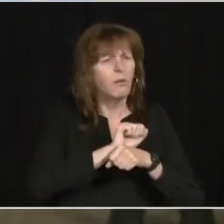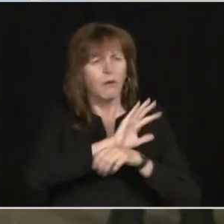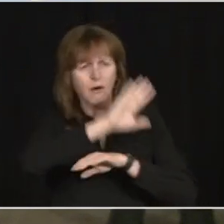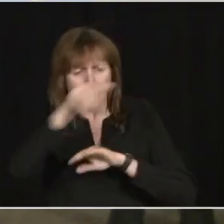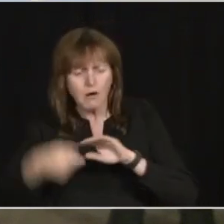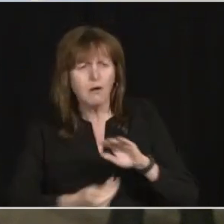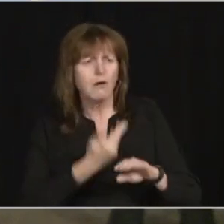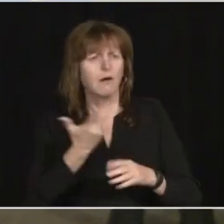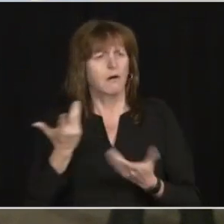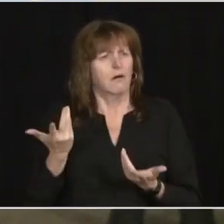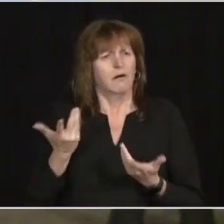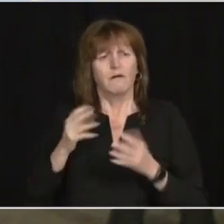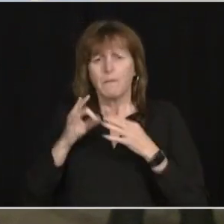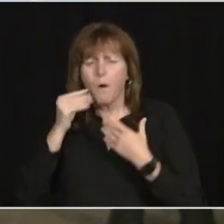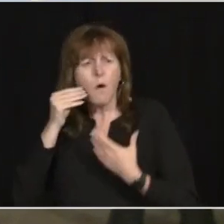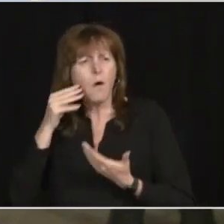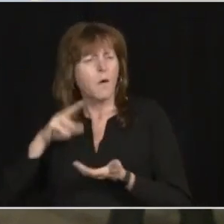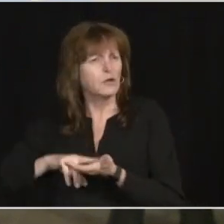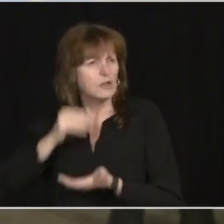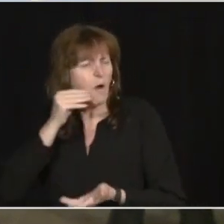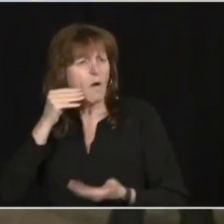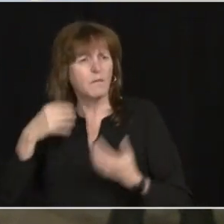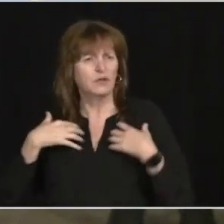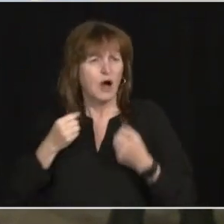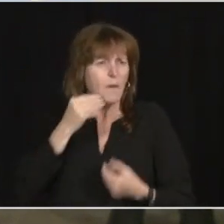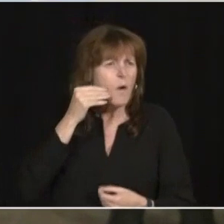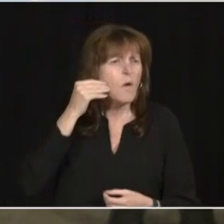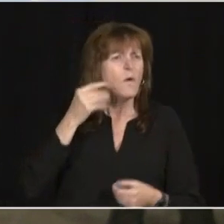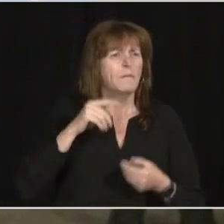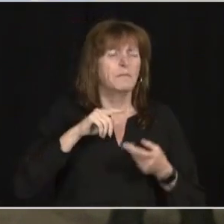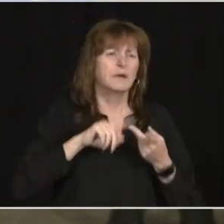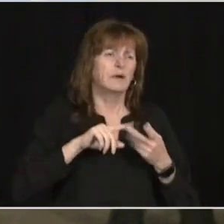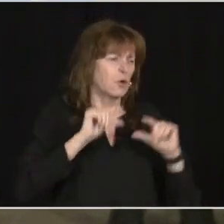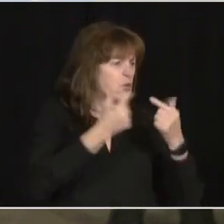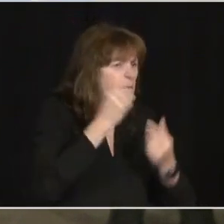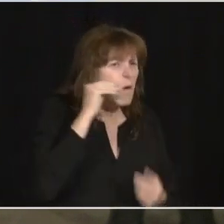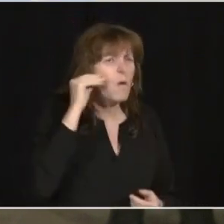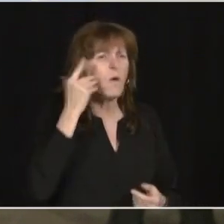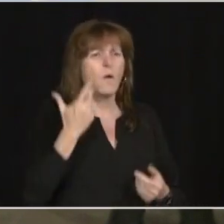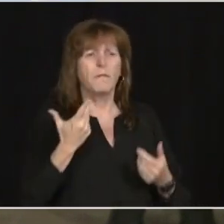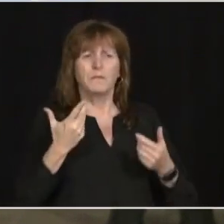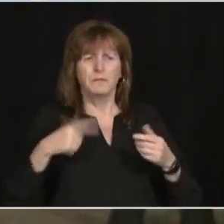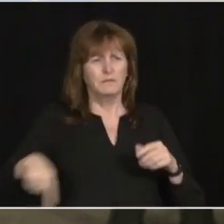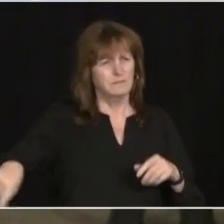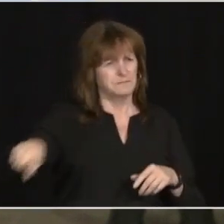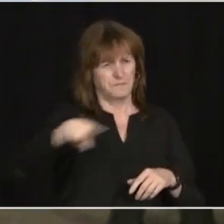homes across the province. You're my heroes. You are the protectors of the most vulnerable.